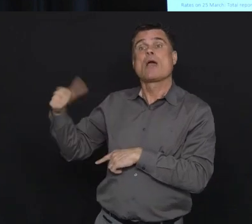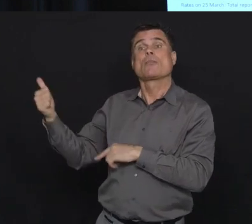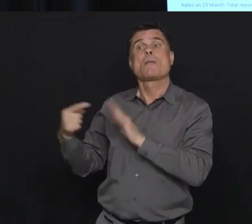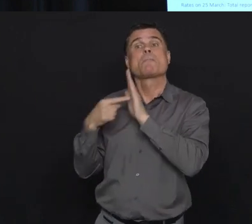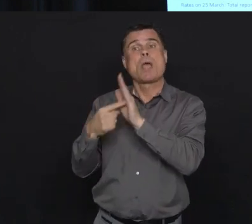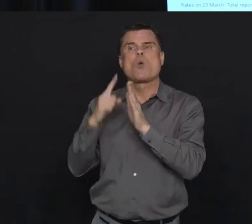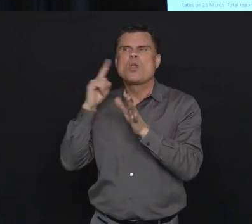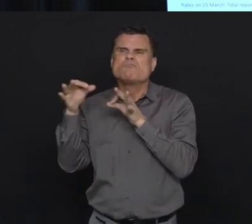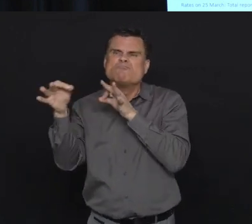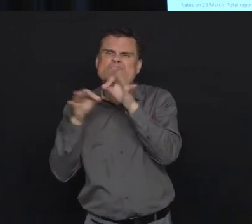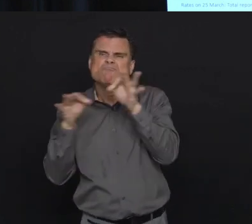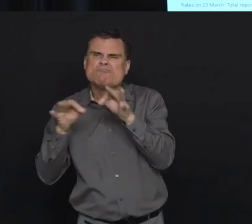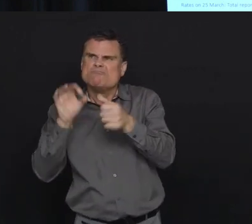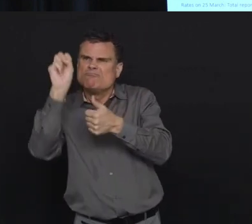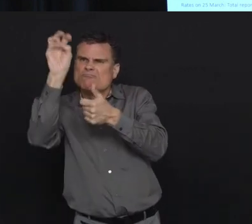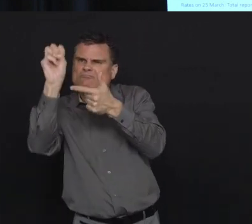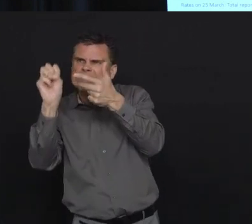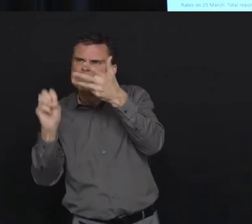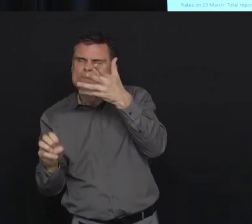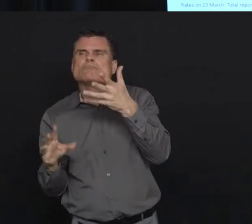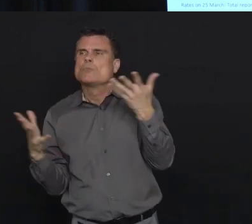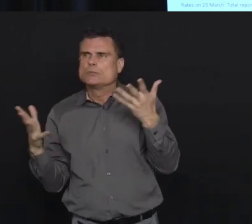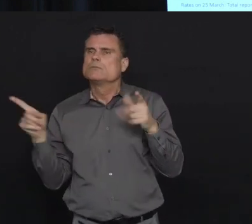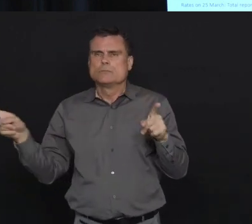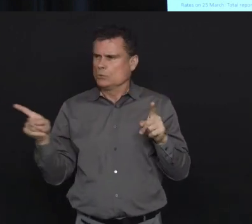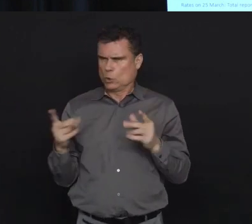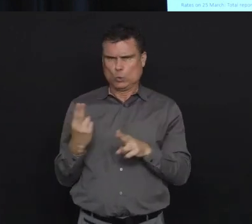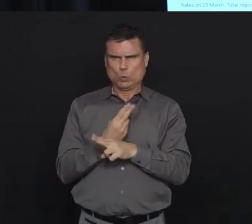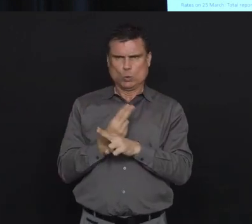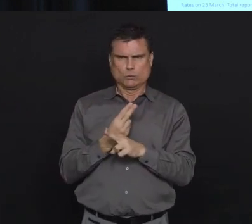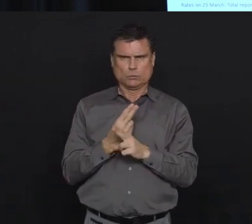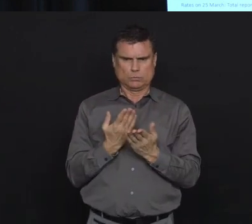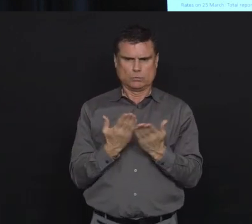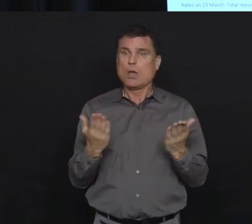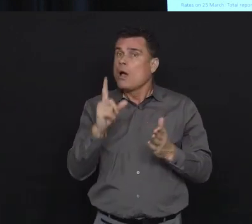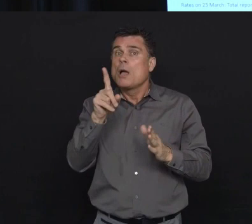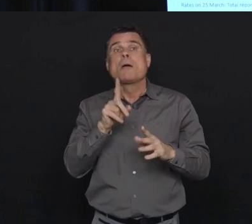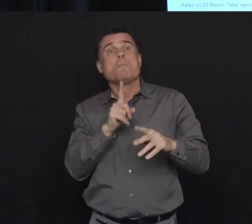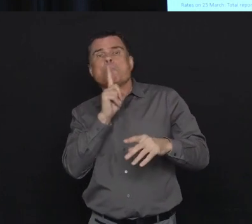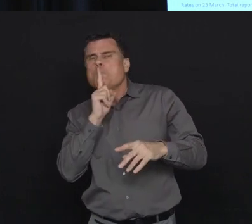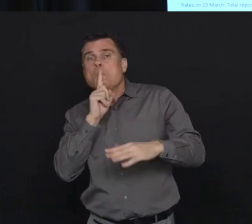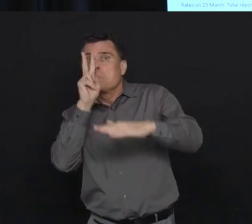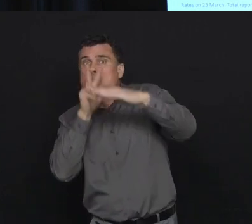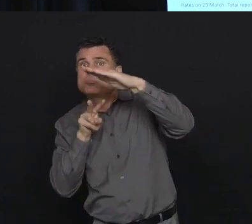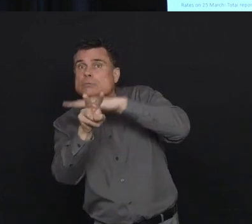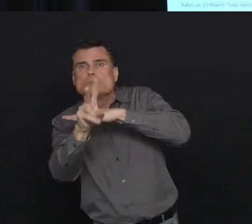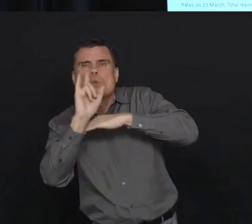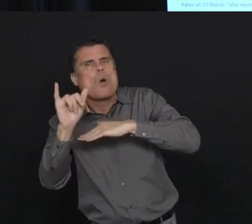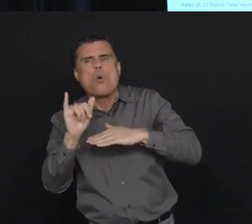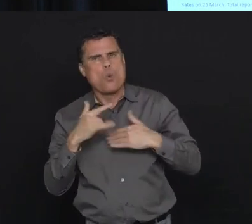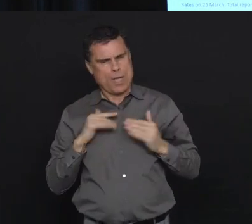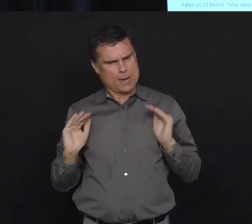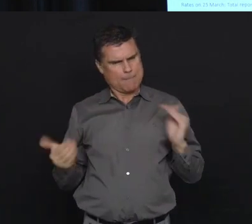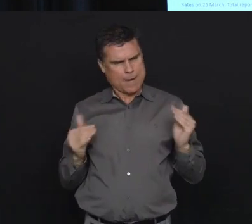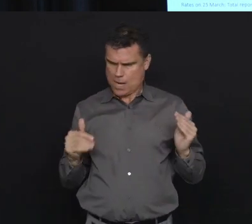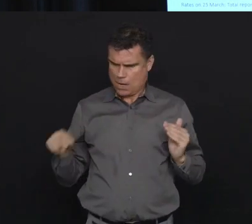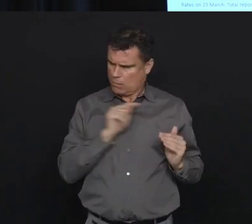. These are not predictions, they are using of data to help us plot a course that we are